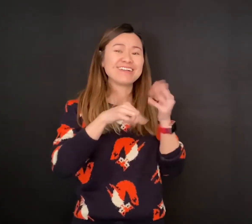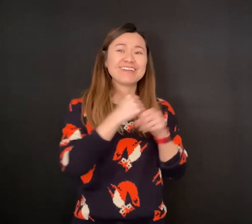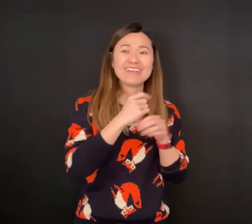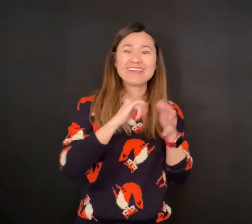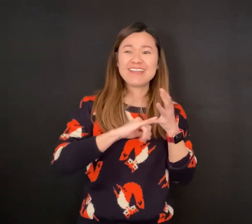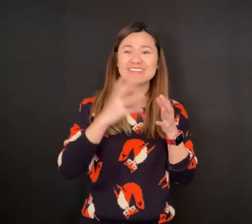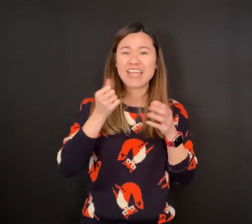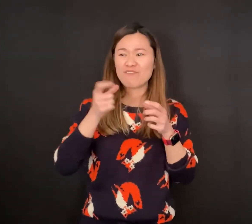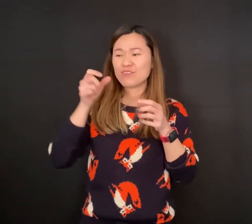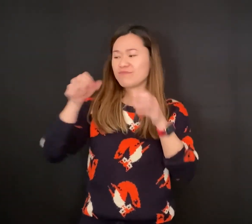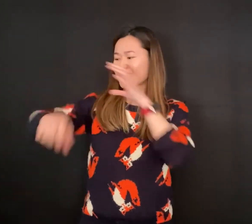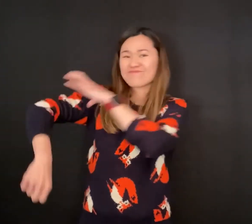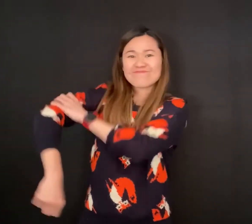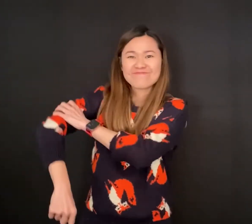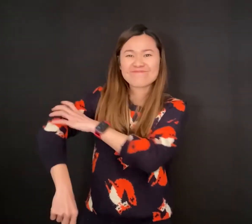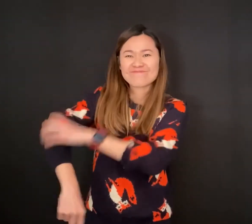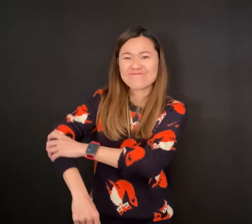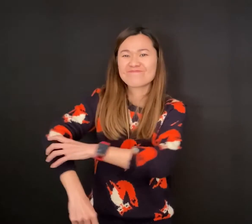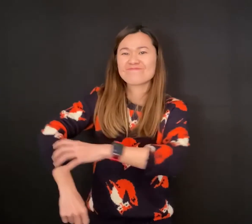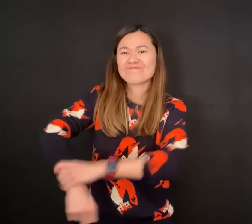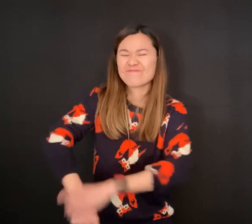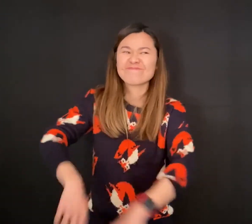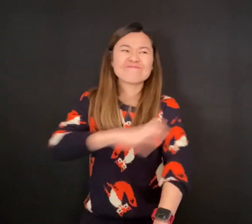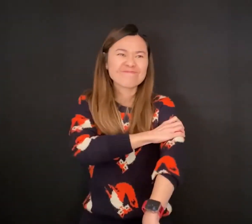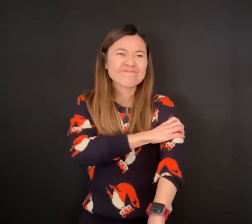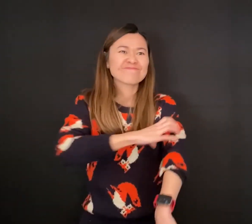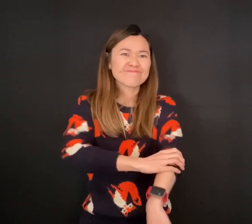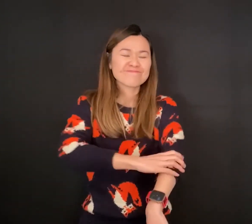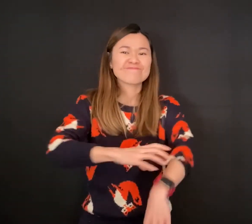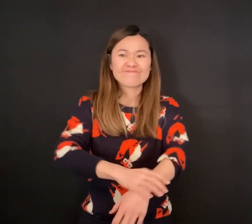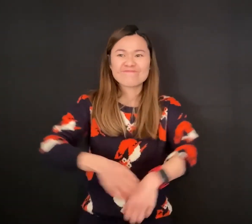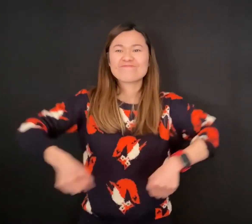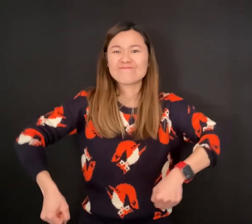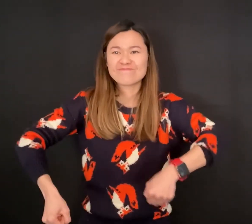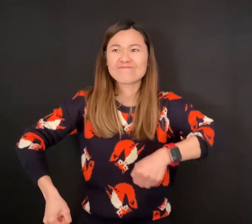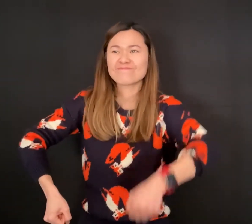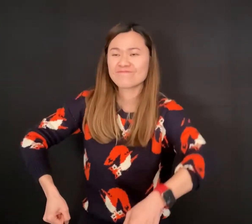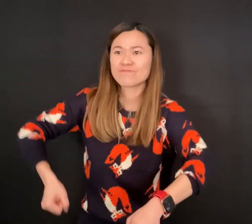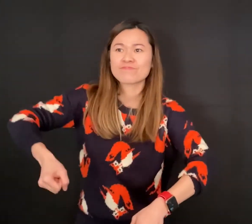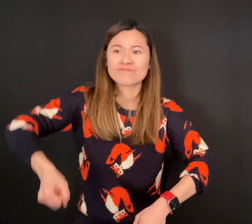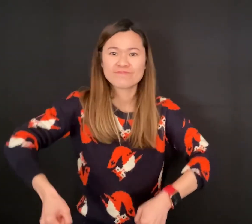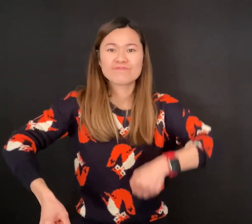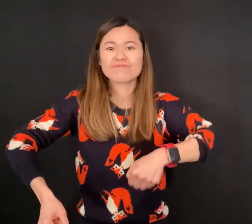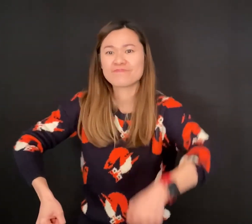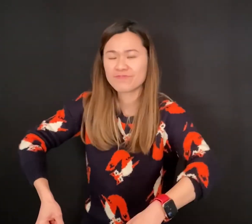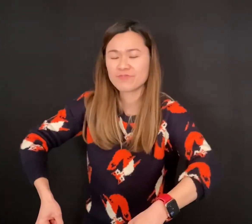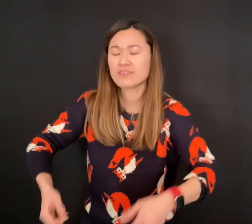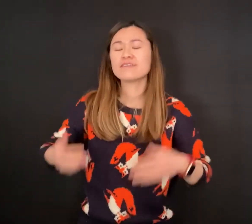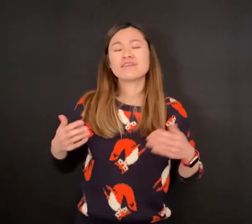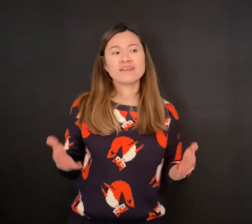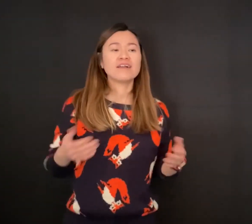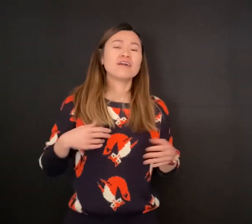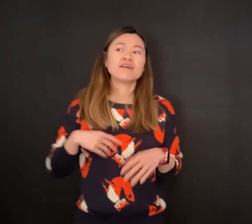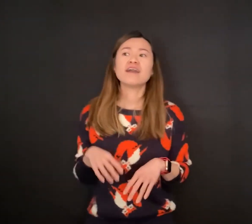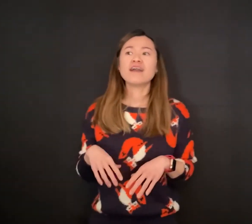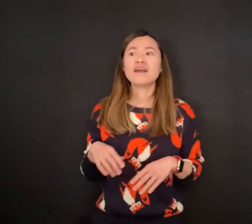on my legs I have callipers so that I can walk.